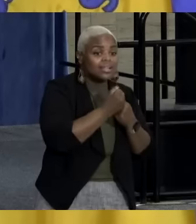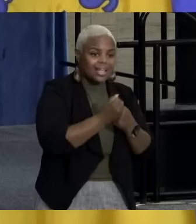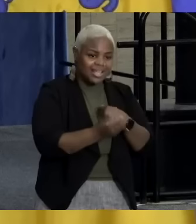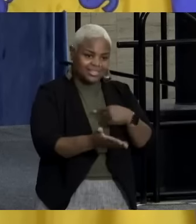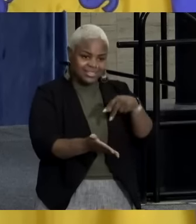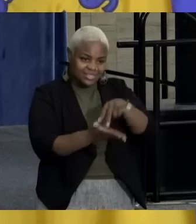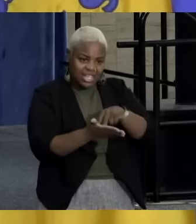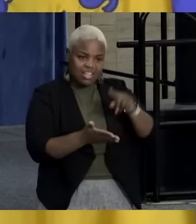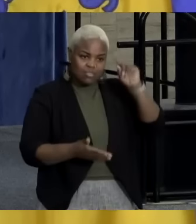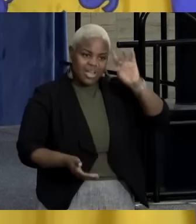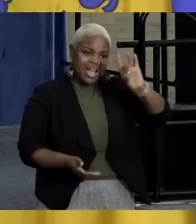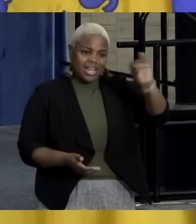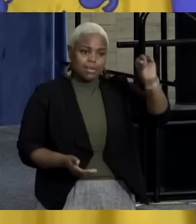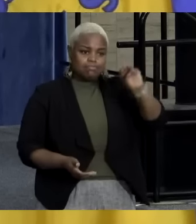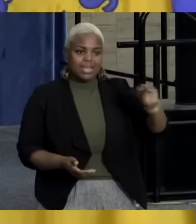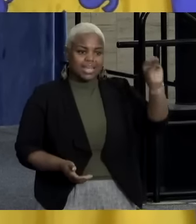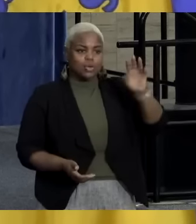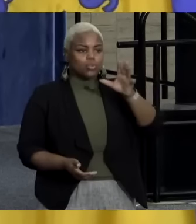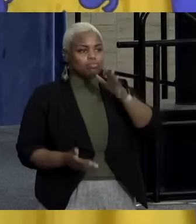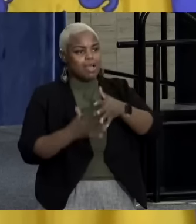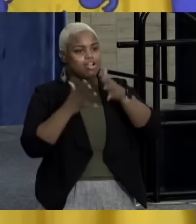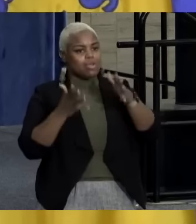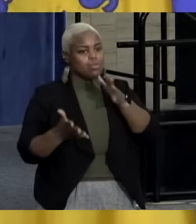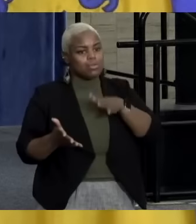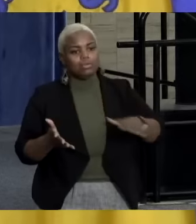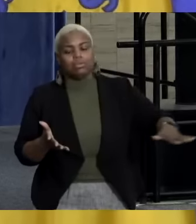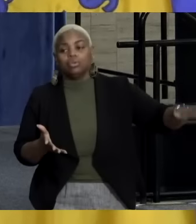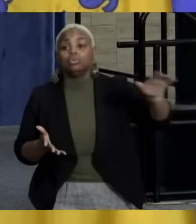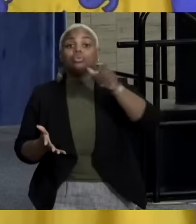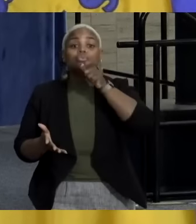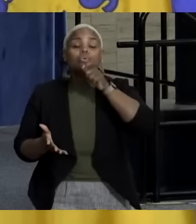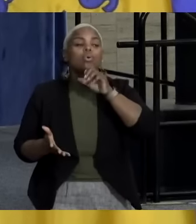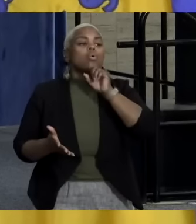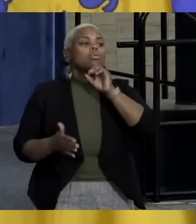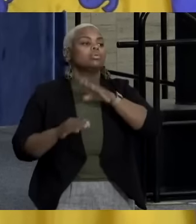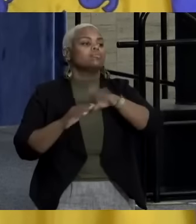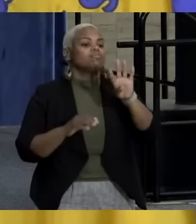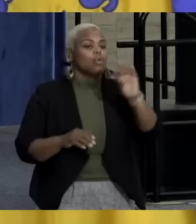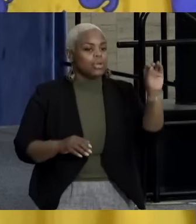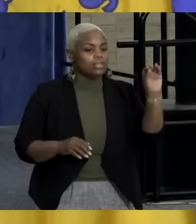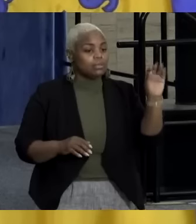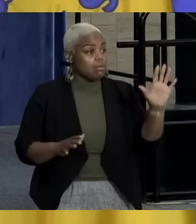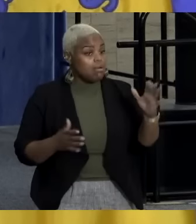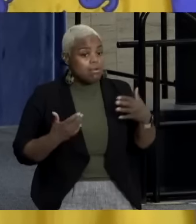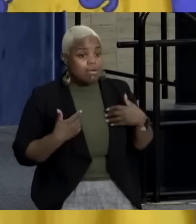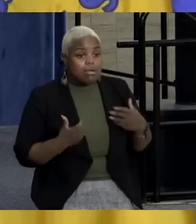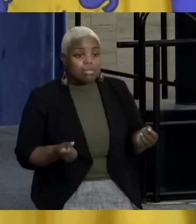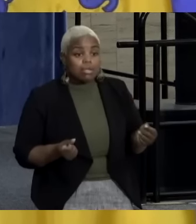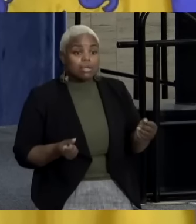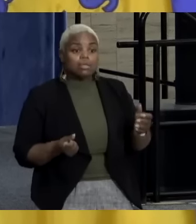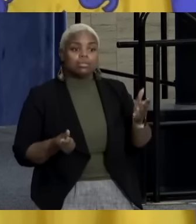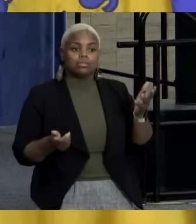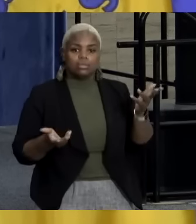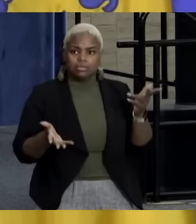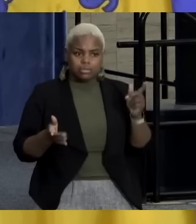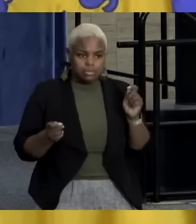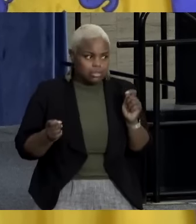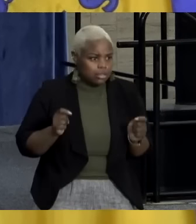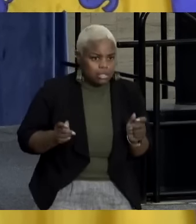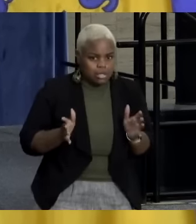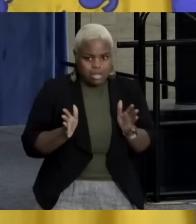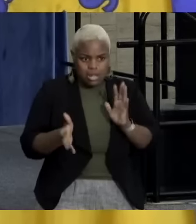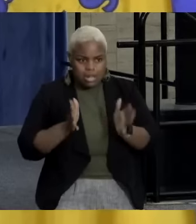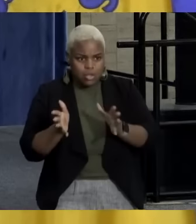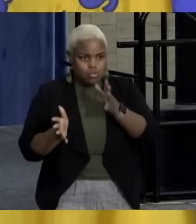American women over 40 whose health has been shaped by misinformation instead of fact.